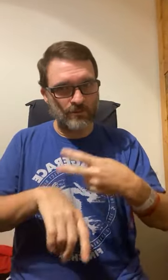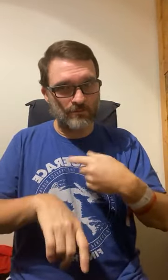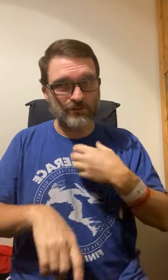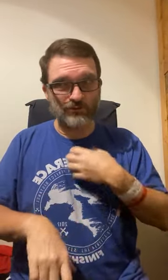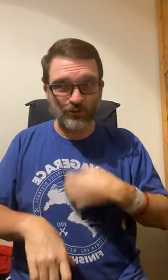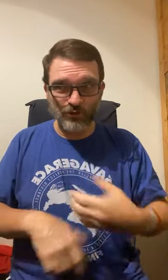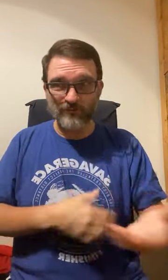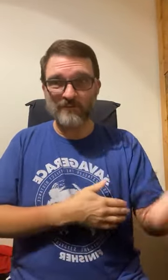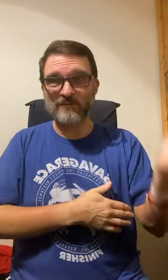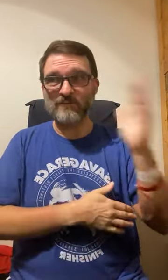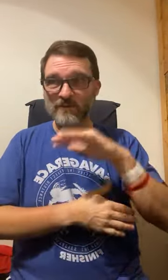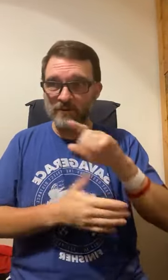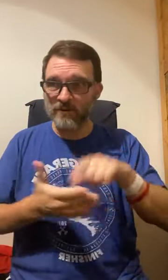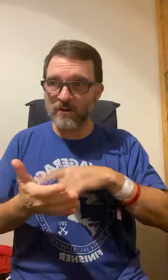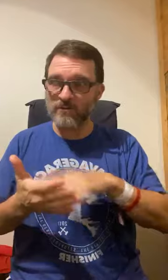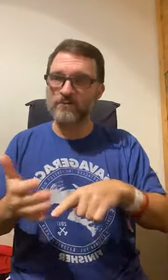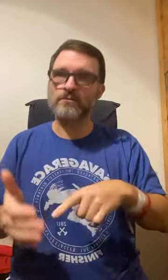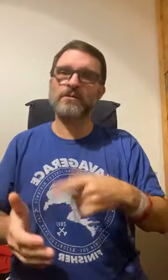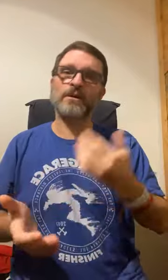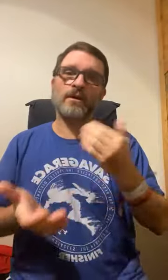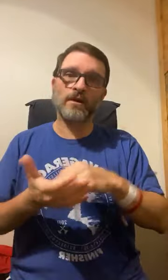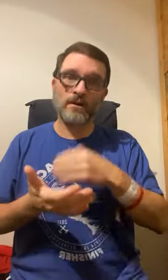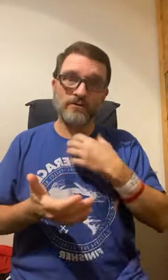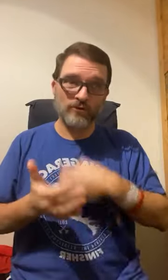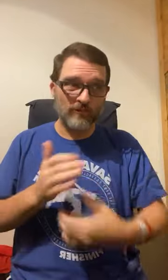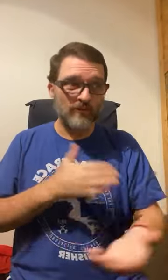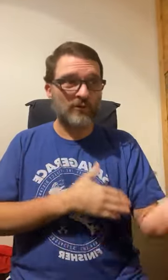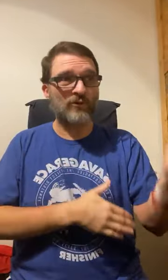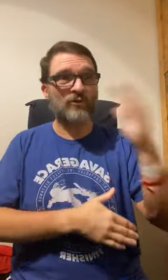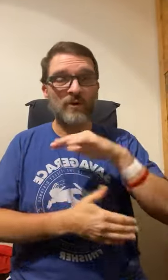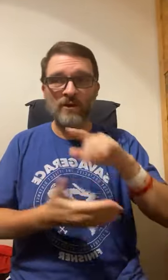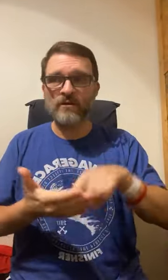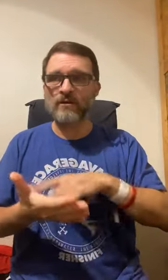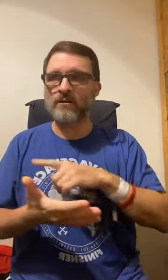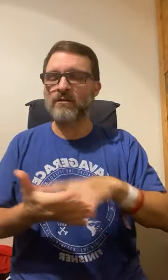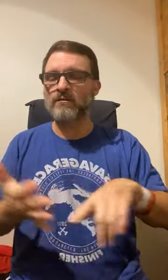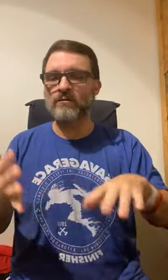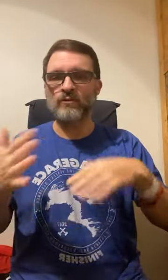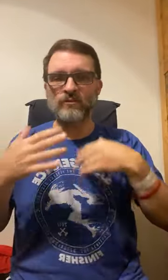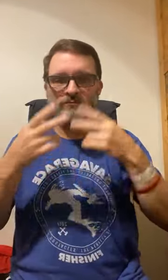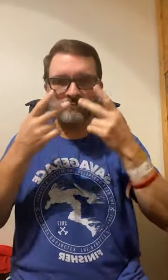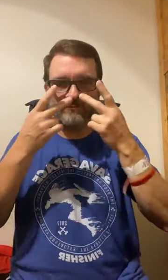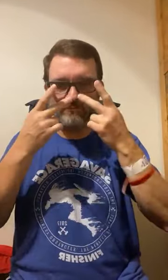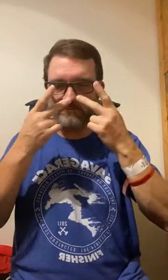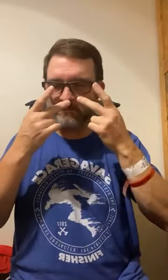It happened 2 times making me starve all day with no food.